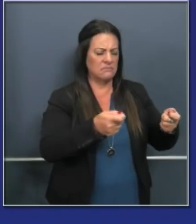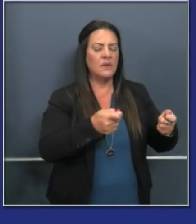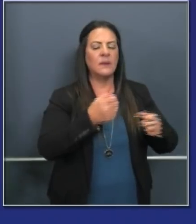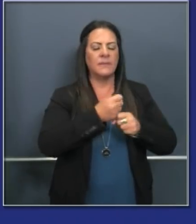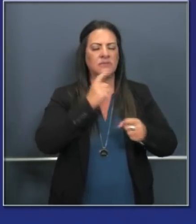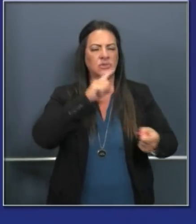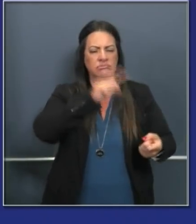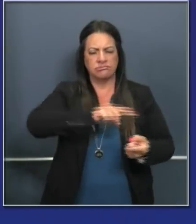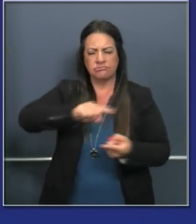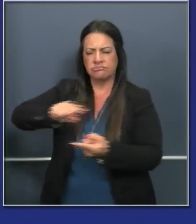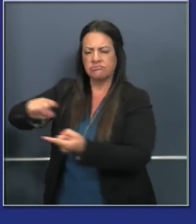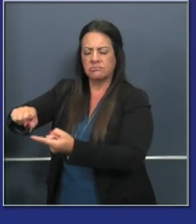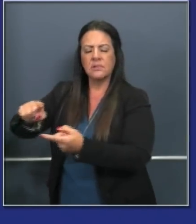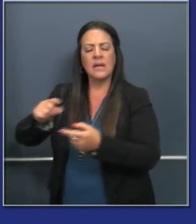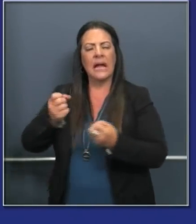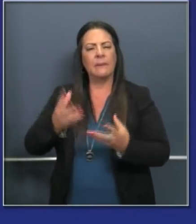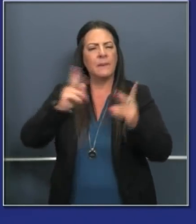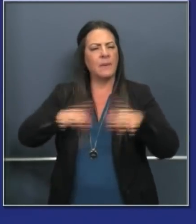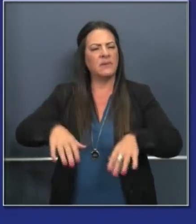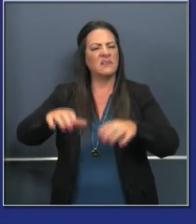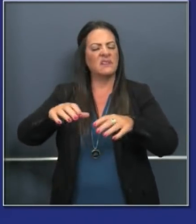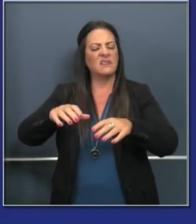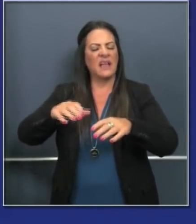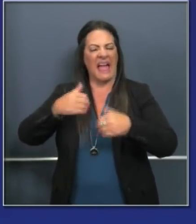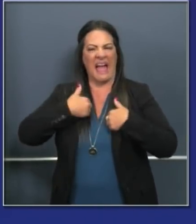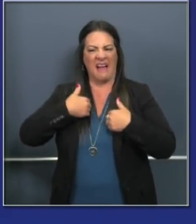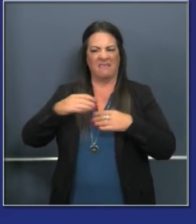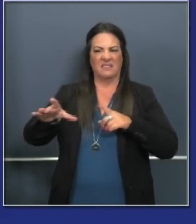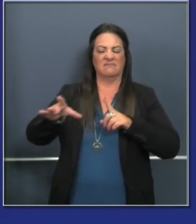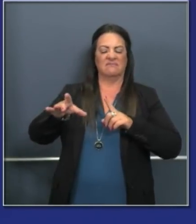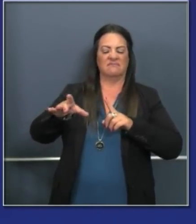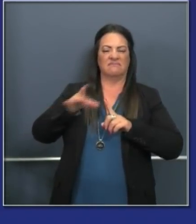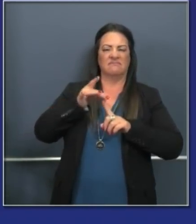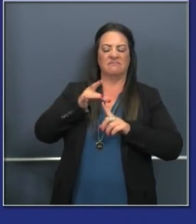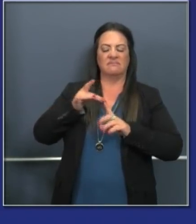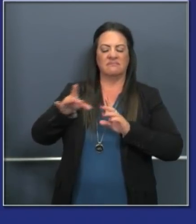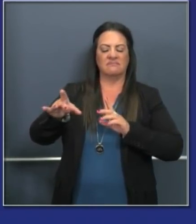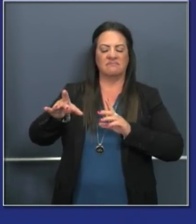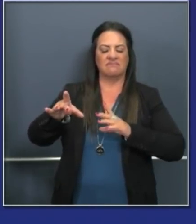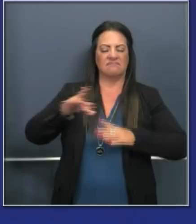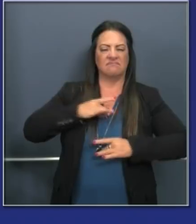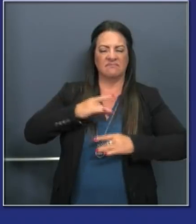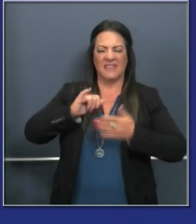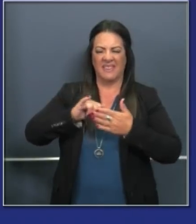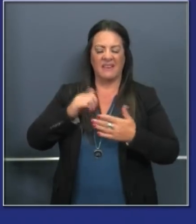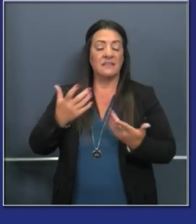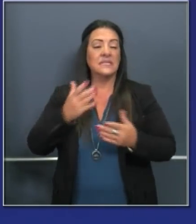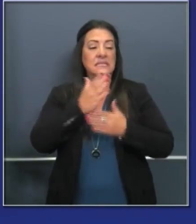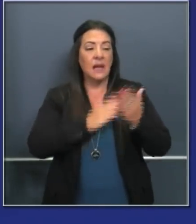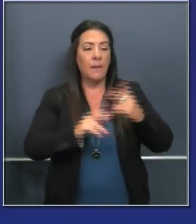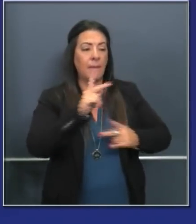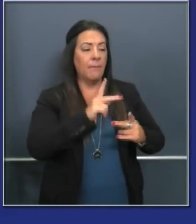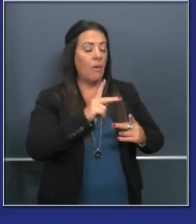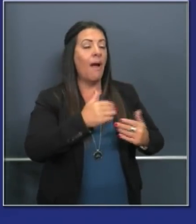REFERRED TO US SURVEILLANCE. SO WE GET A BETTER HANDLE OF THE TOTAL NUMBER OF POSITIVE